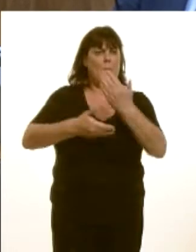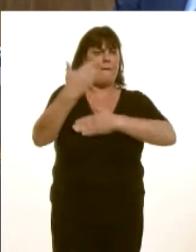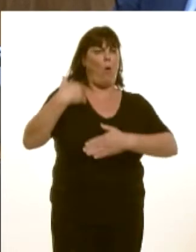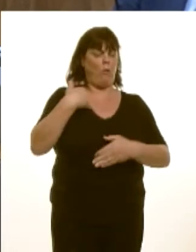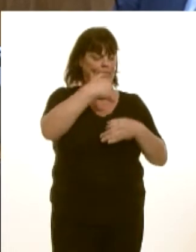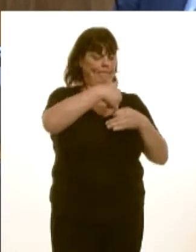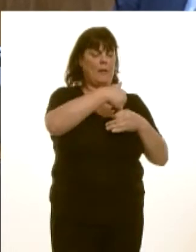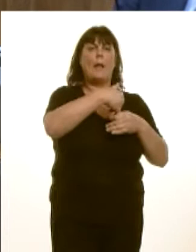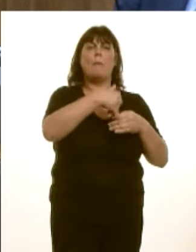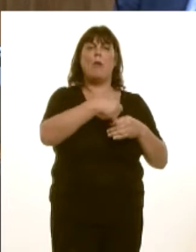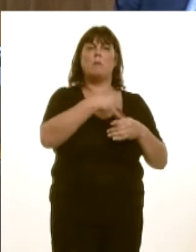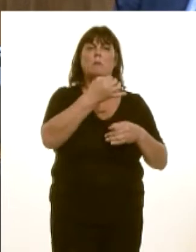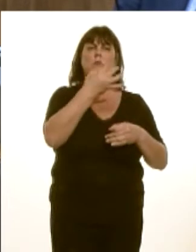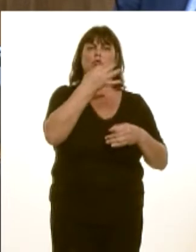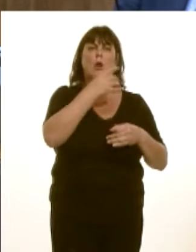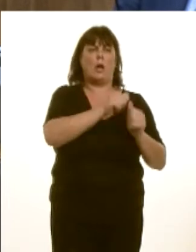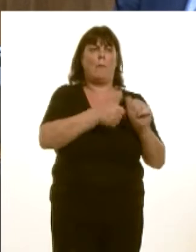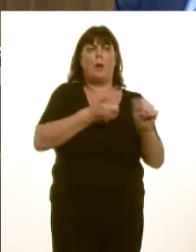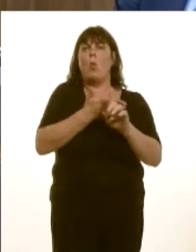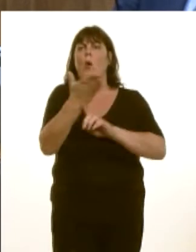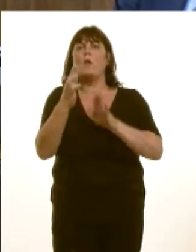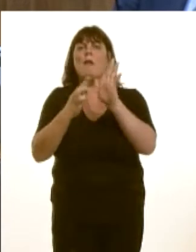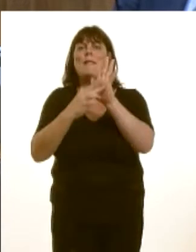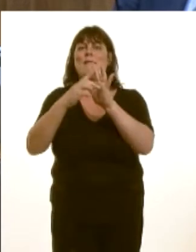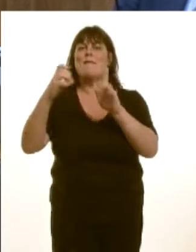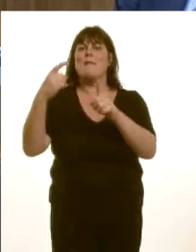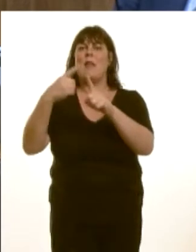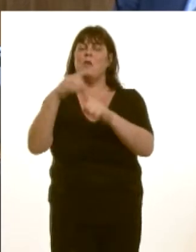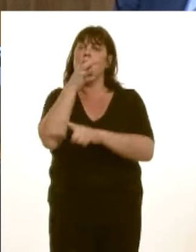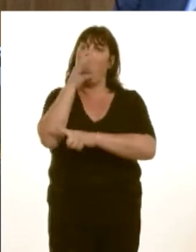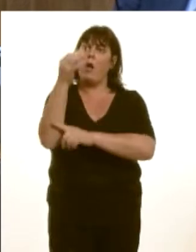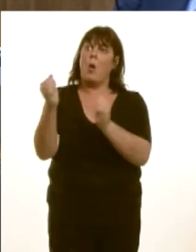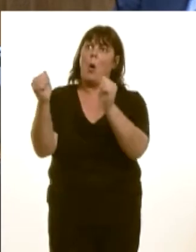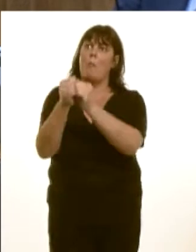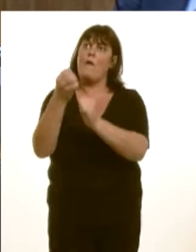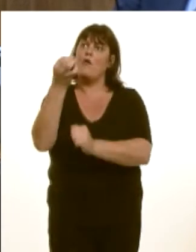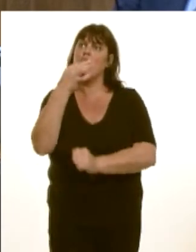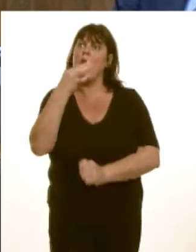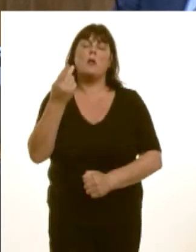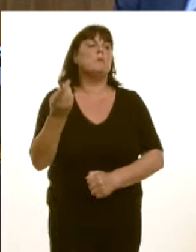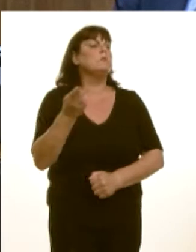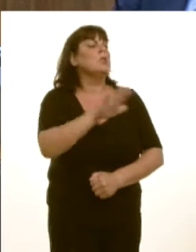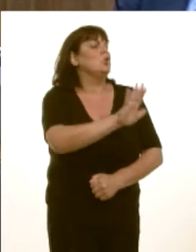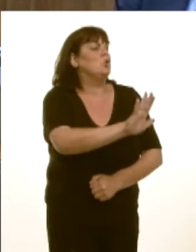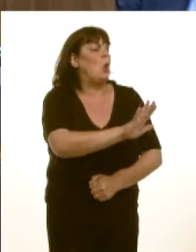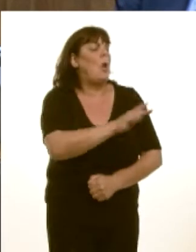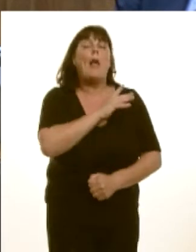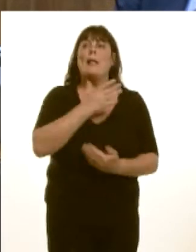National Institute for Health and Care Excellence and asked for approval for a drug and were refused, they went back to NICE and offered the drug at a lower price. Now they do not do that.